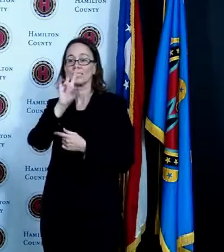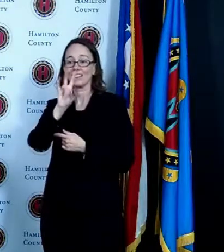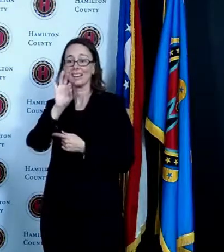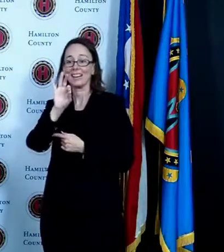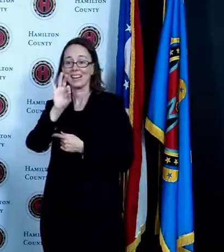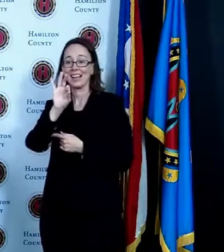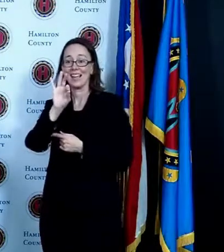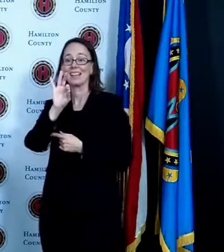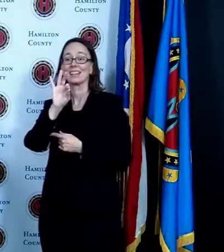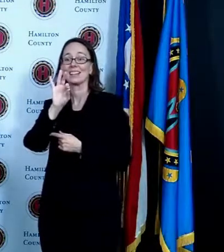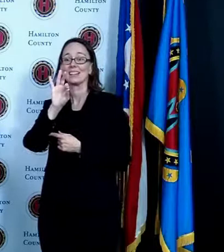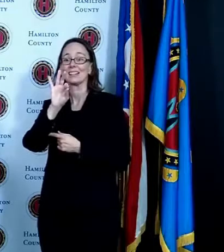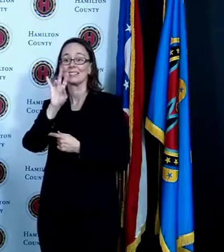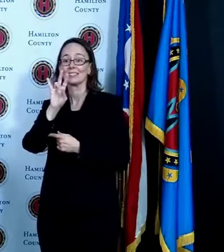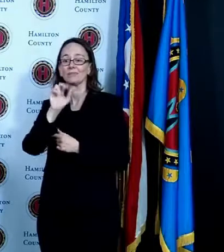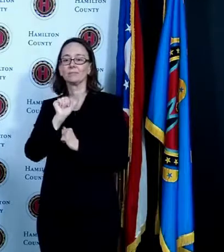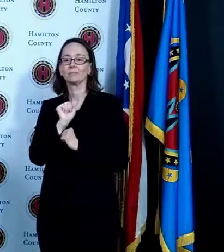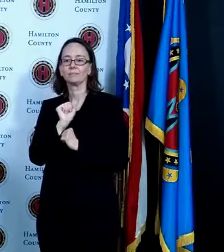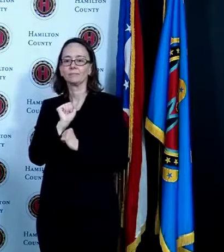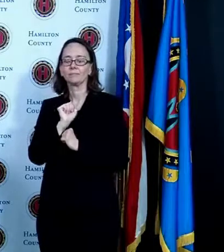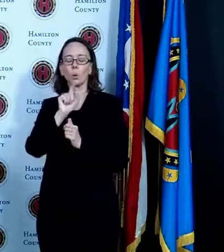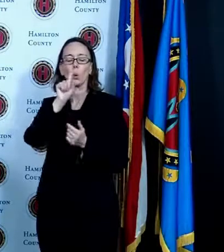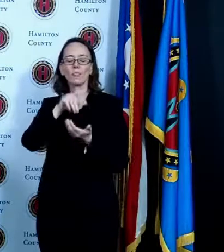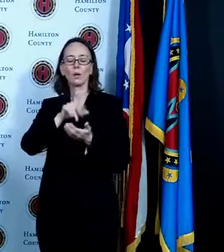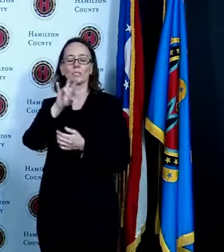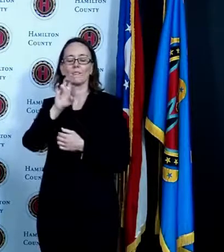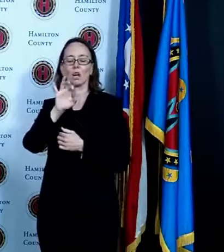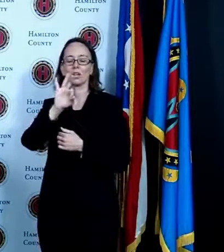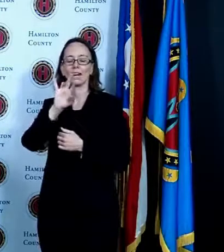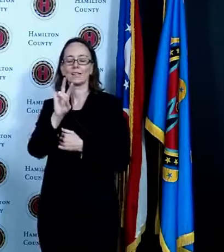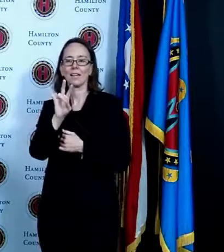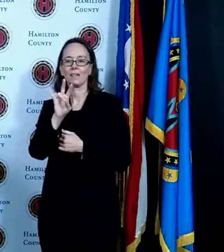County's a reproductive number and for those of you who are not familiar with